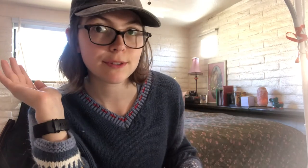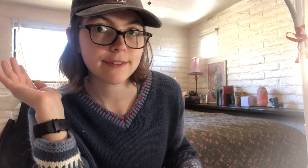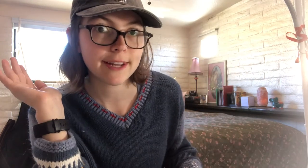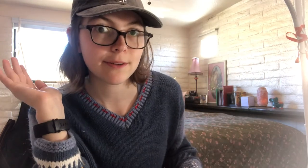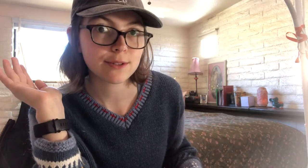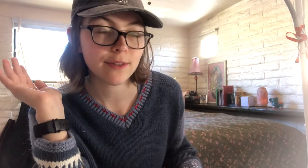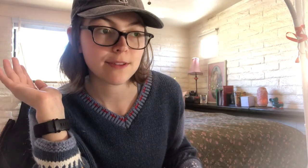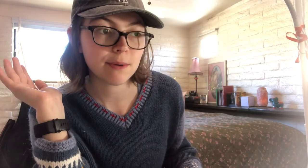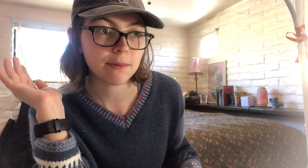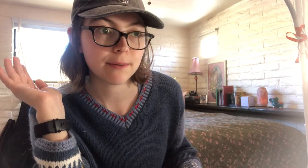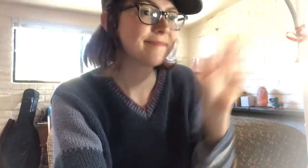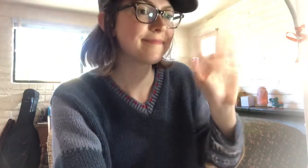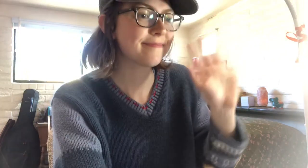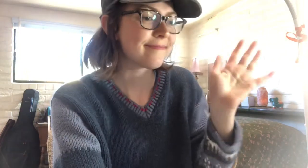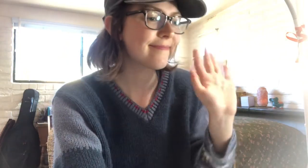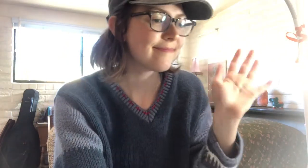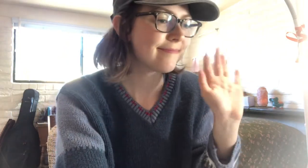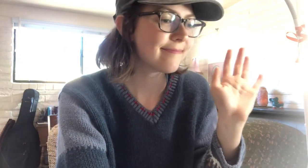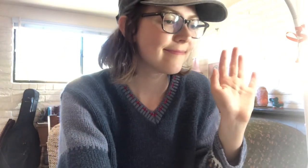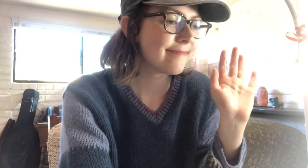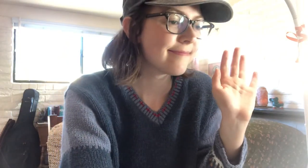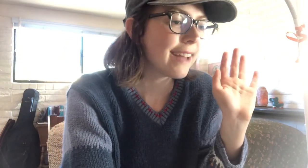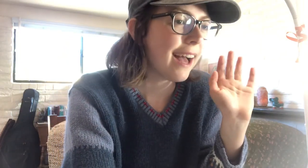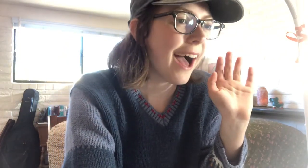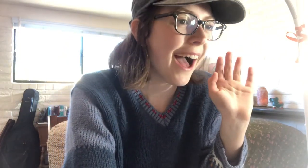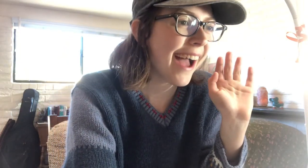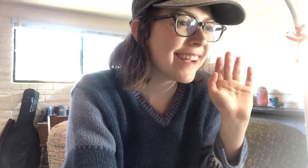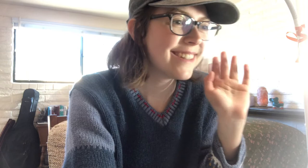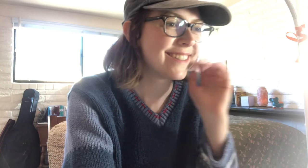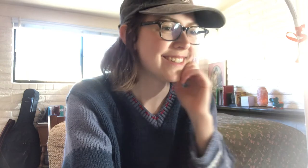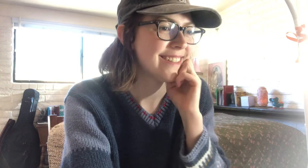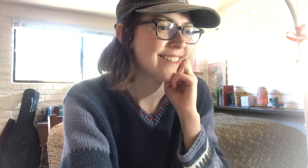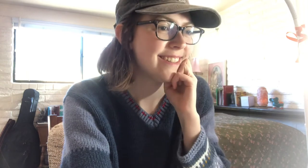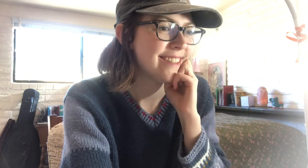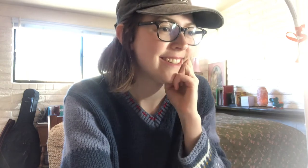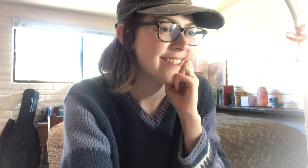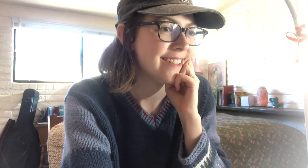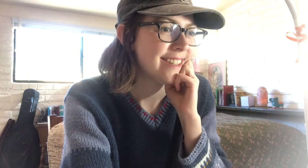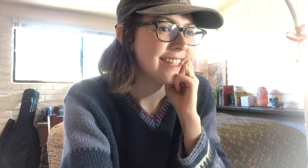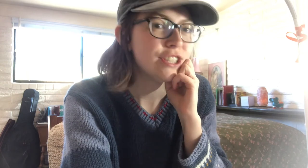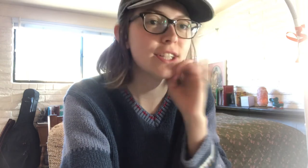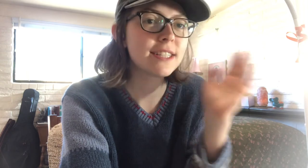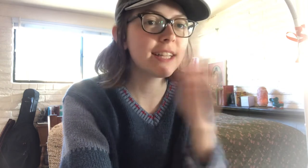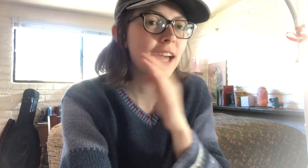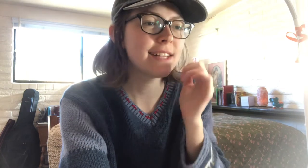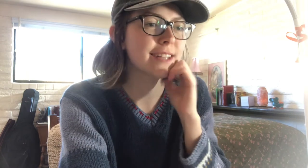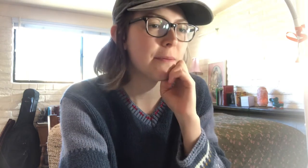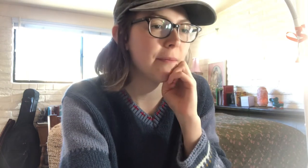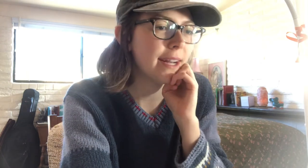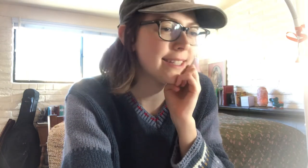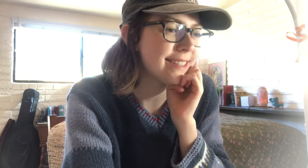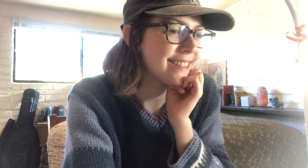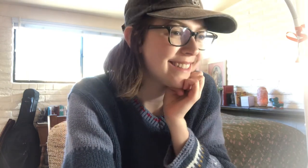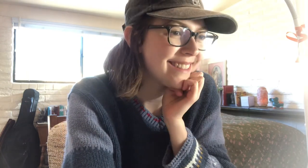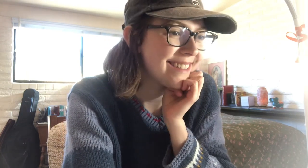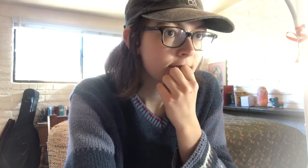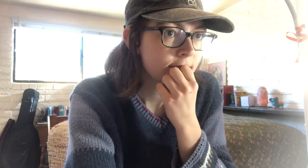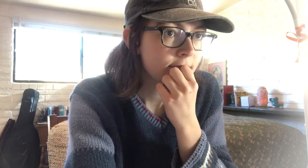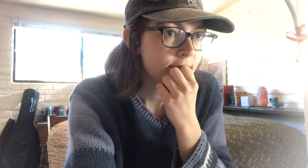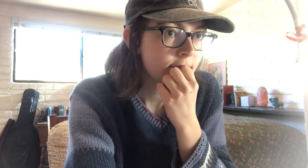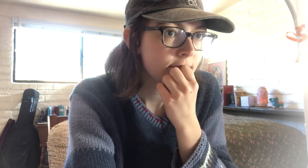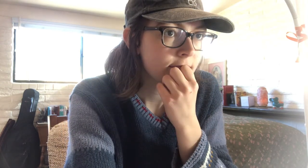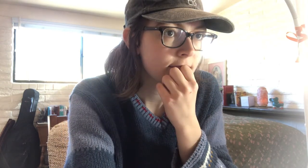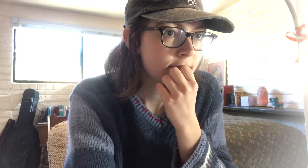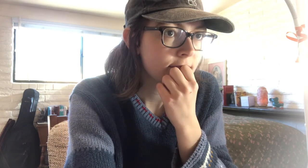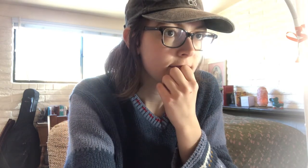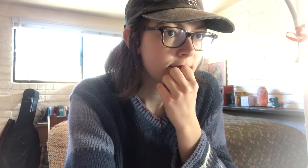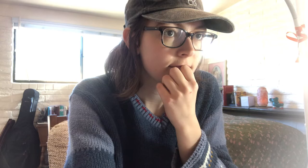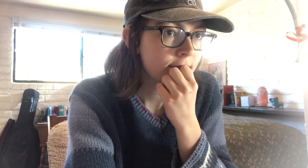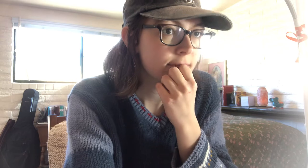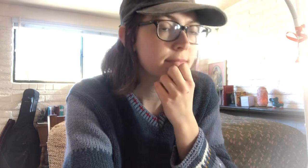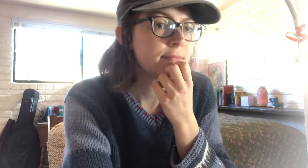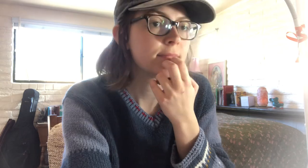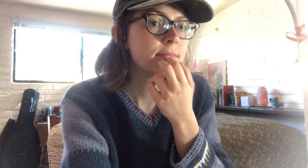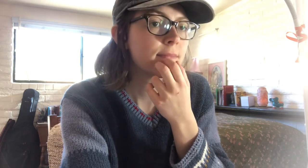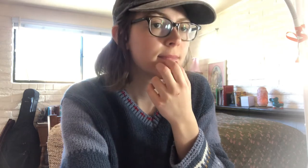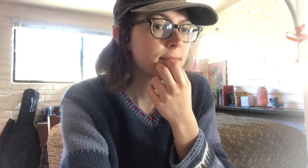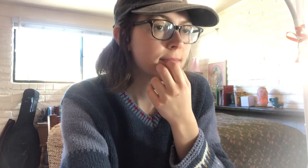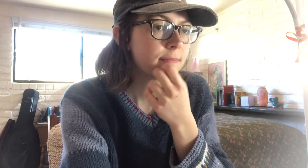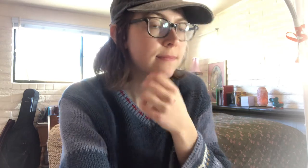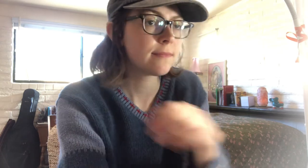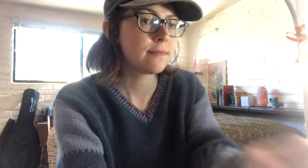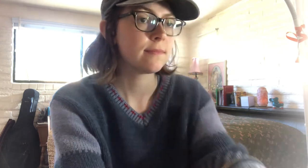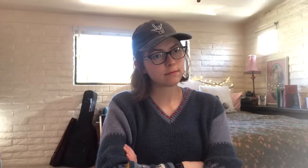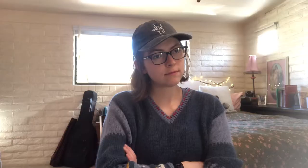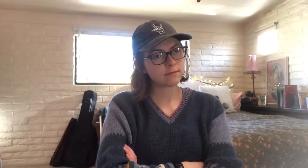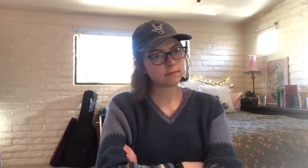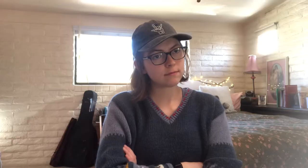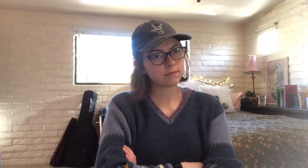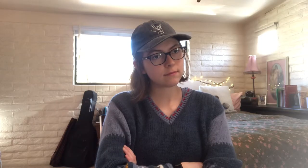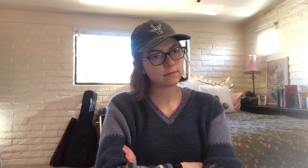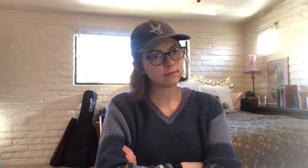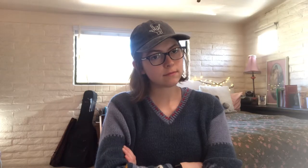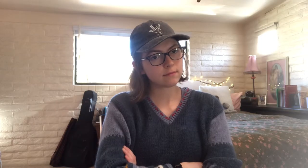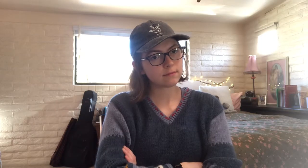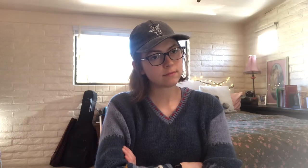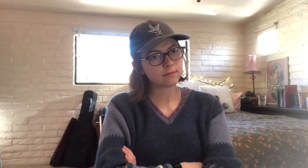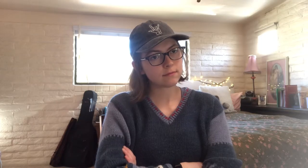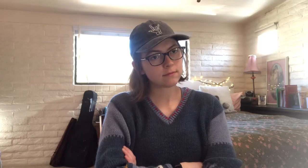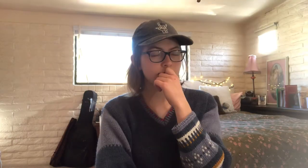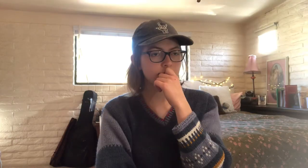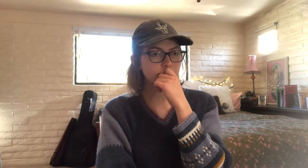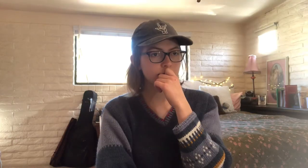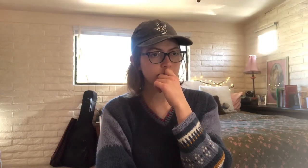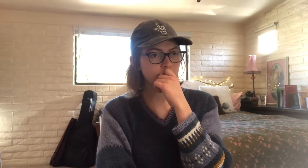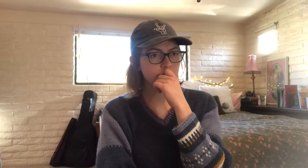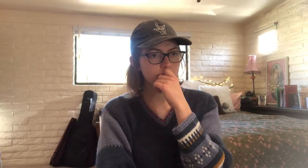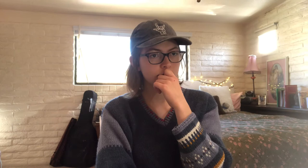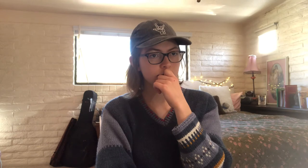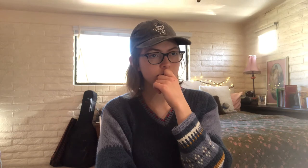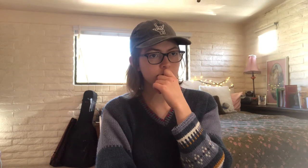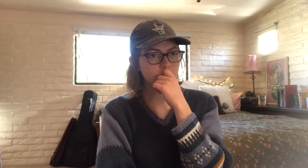of it now so that's bummer bye just the last couple minutes let's go with this angle because